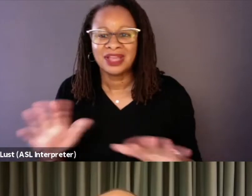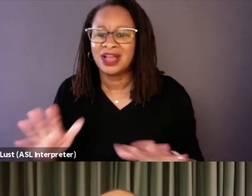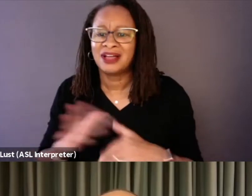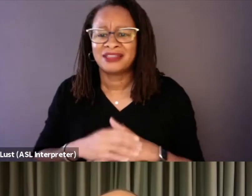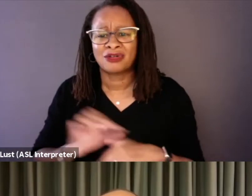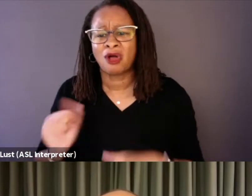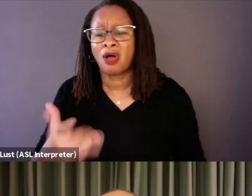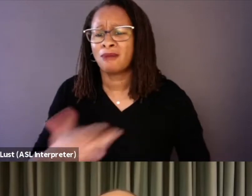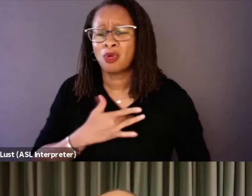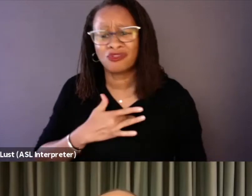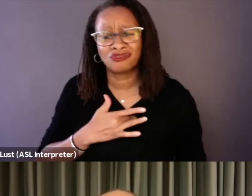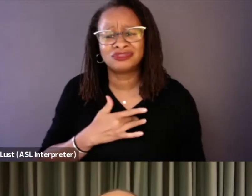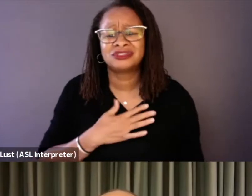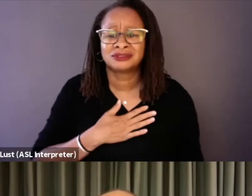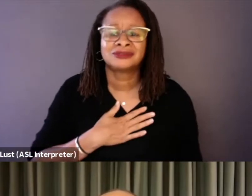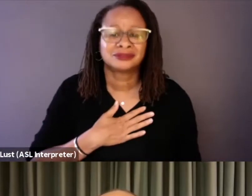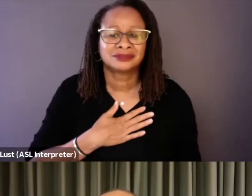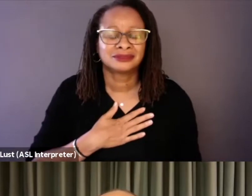So it sounds like you knew pretty early on that